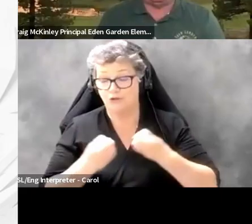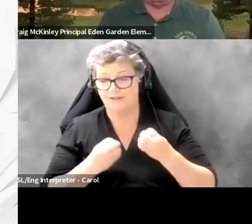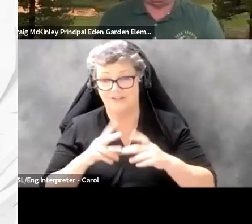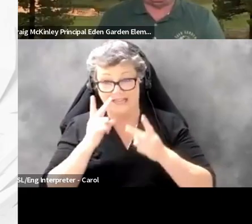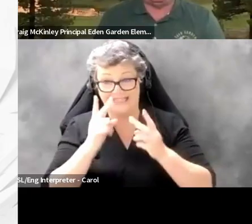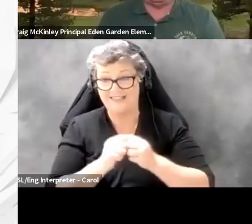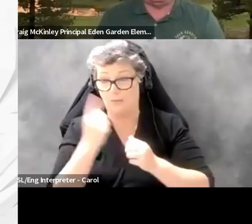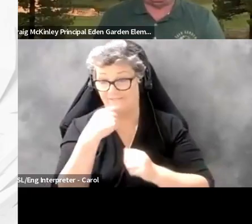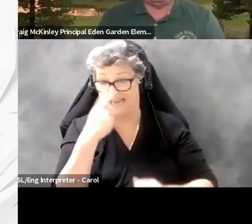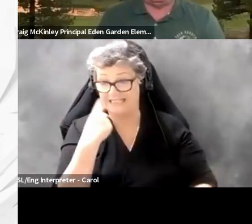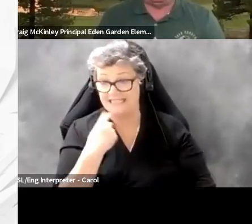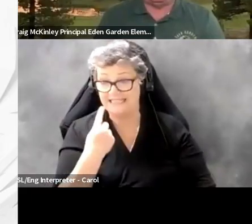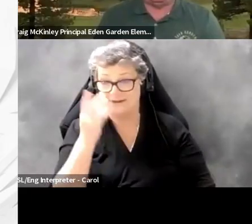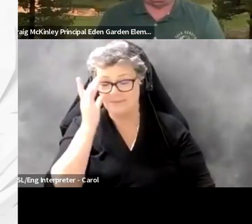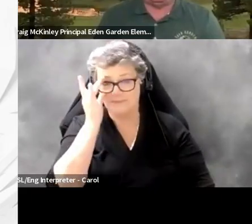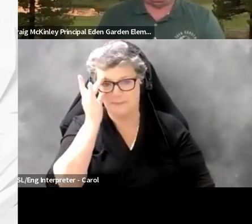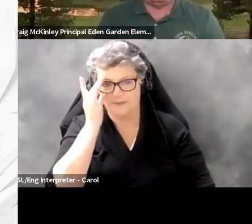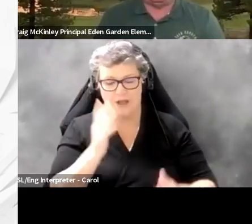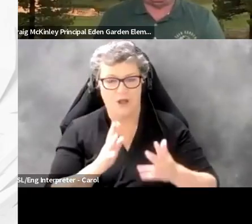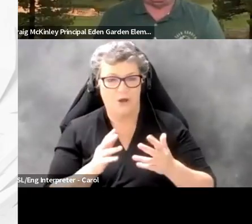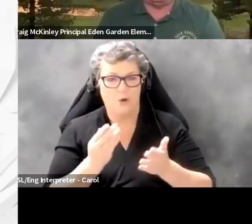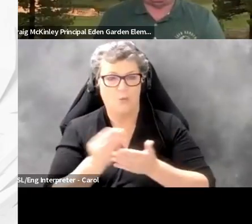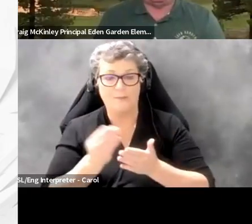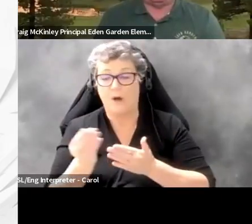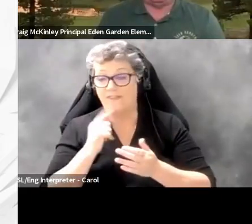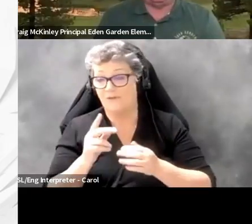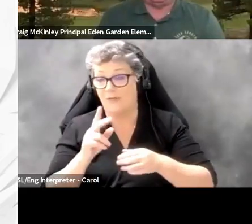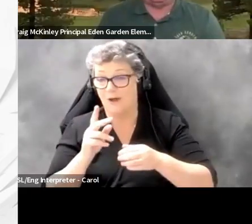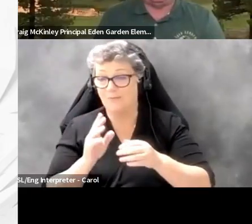the faces on them. So we have our we bought it for the principals. We bought them for the the